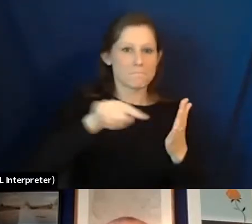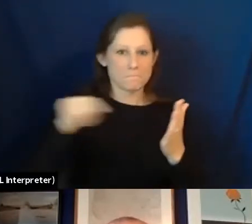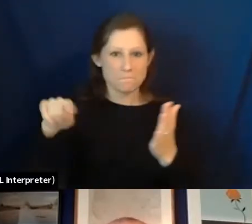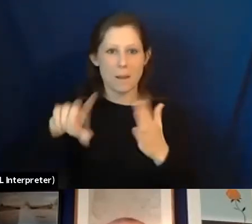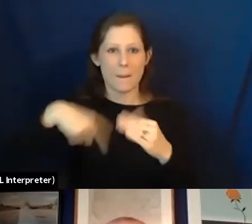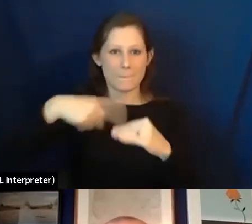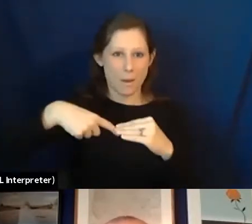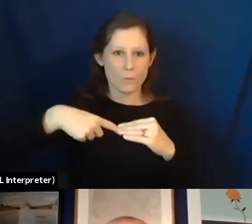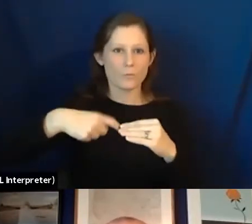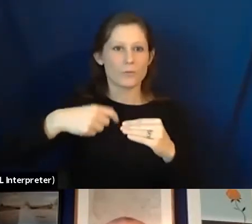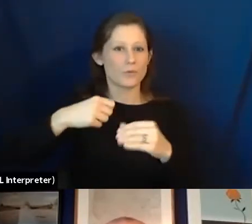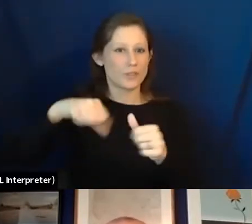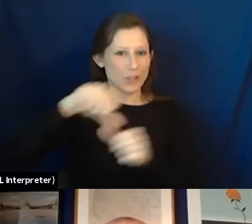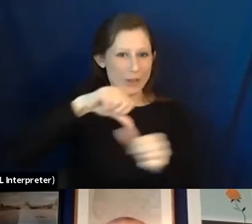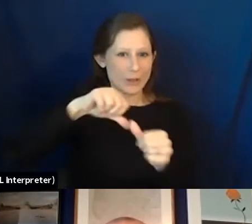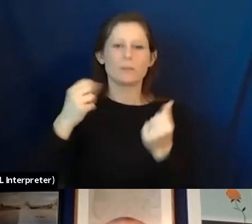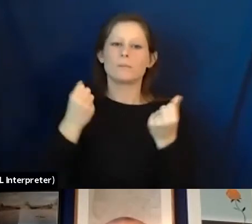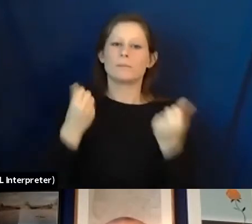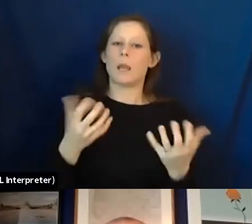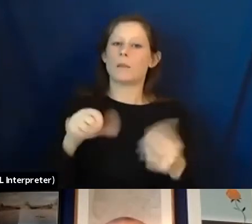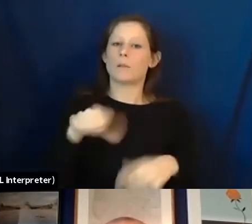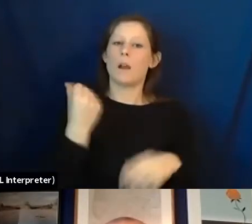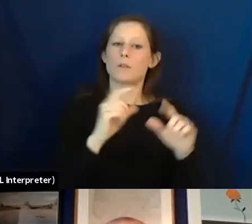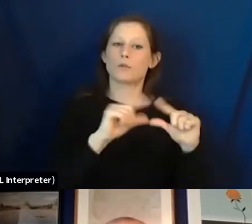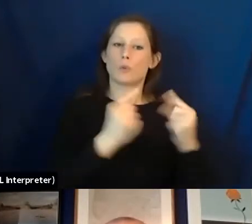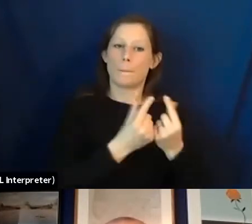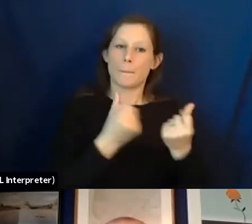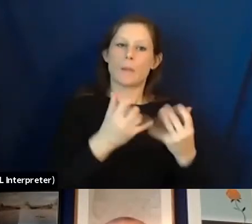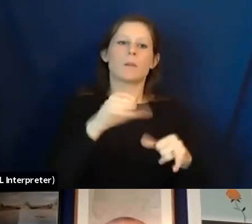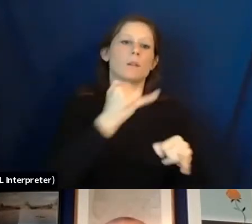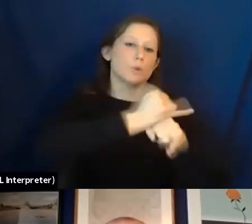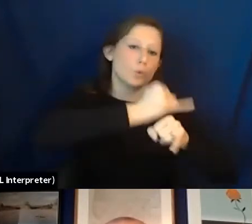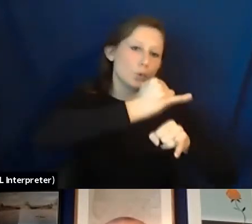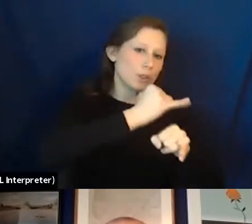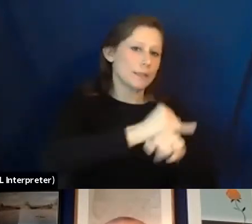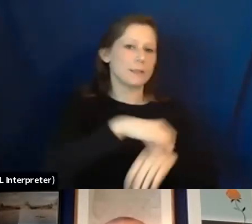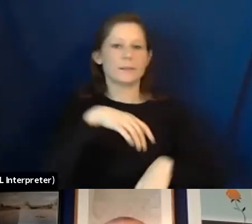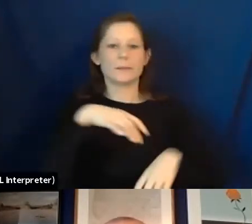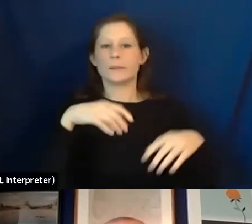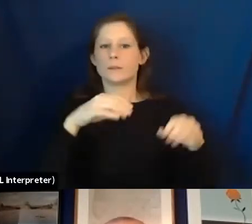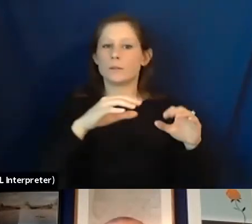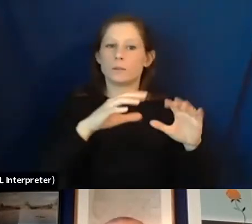there are a lot so many other um institutions and venues and people and initiatives out